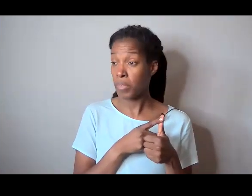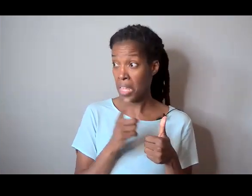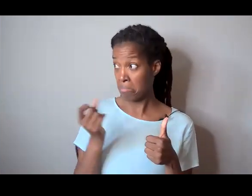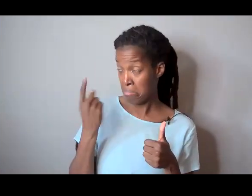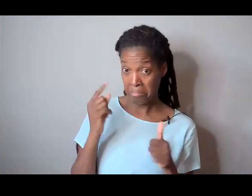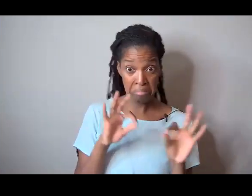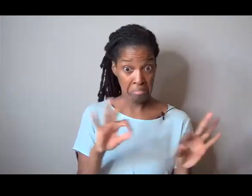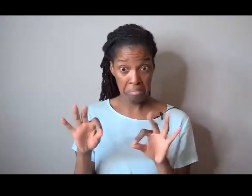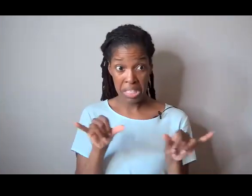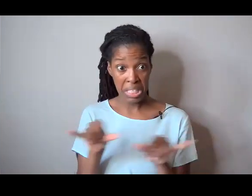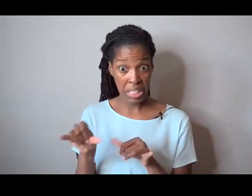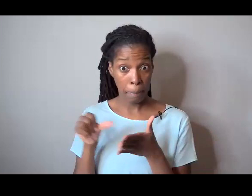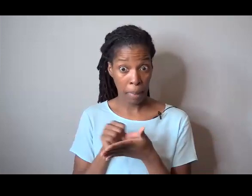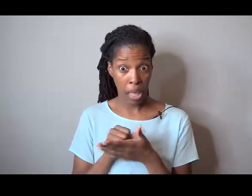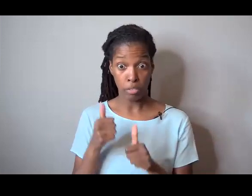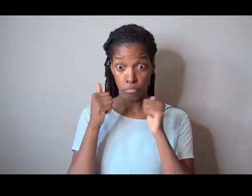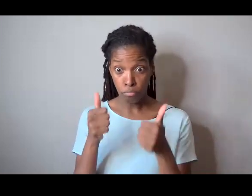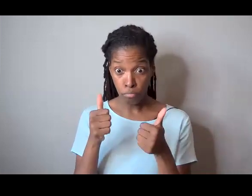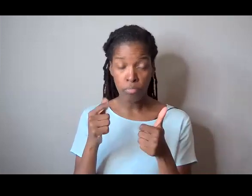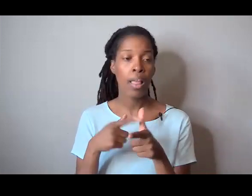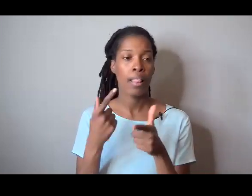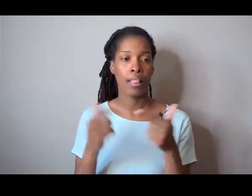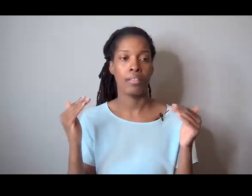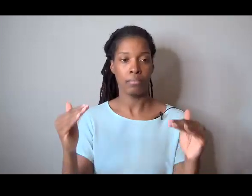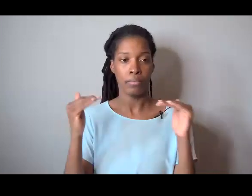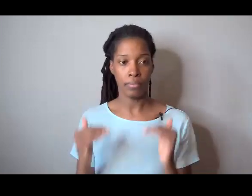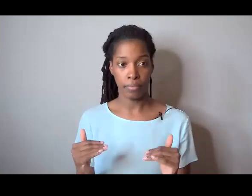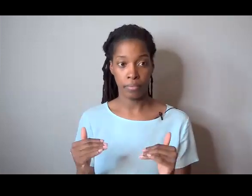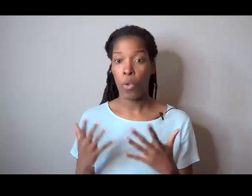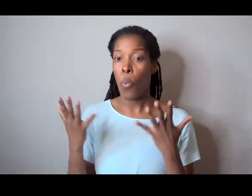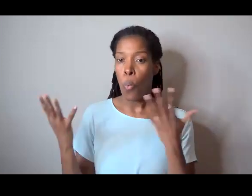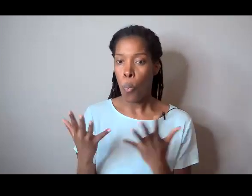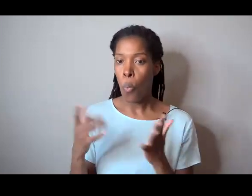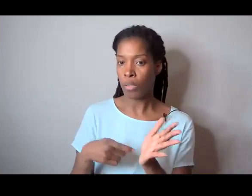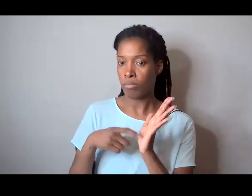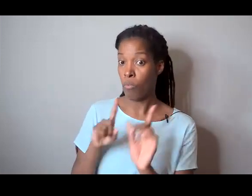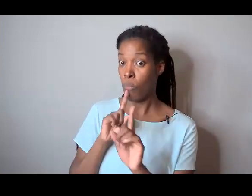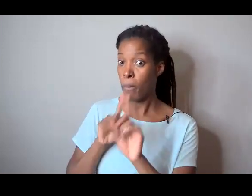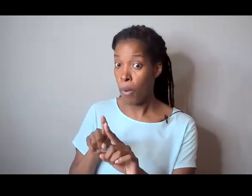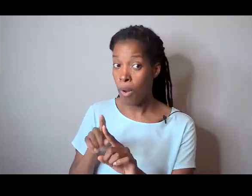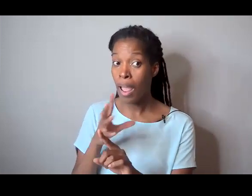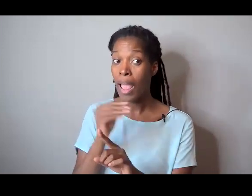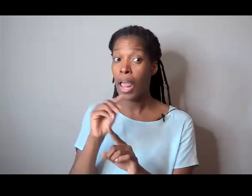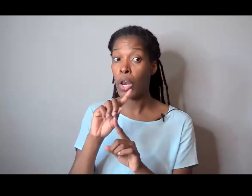we'll dig into what do you report and when do you report and how do you report